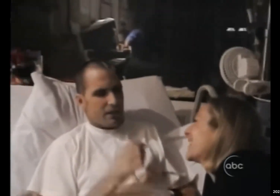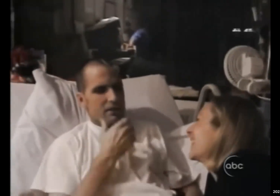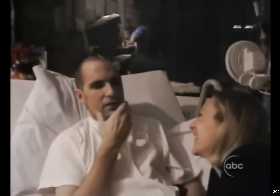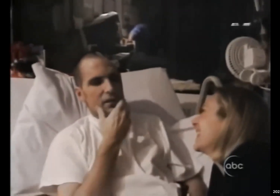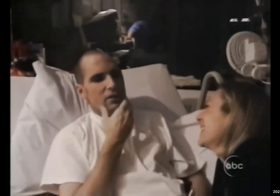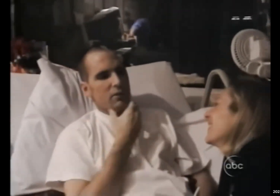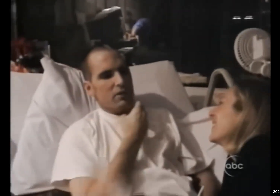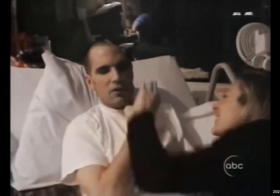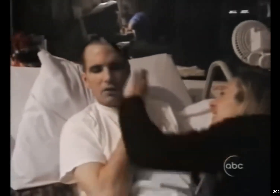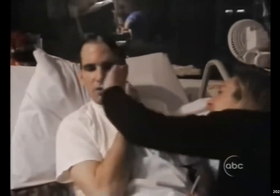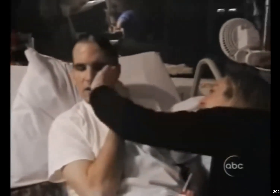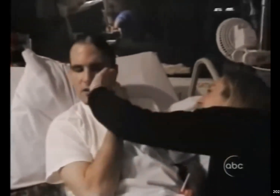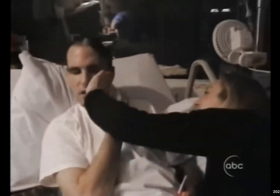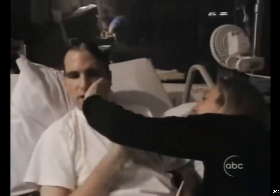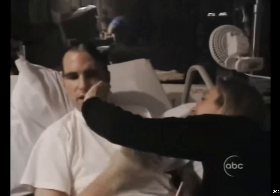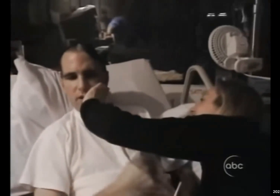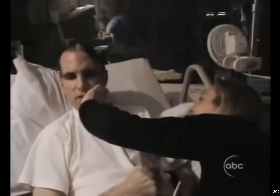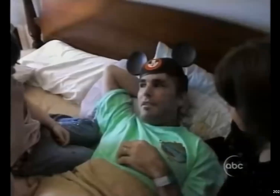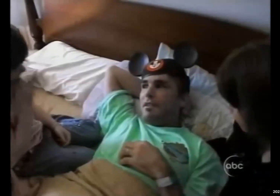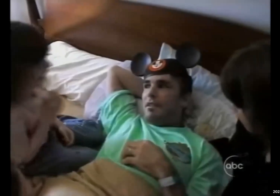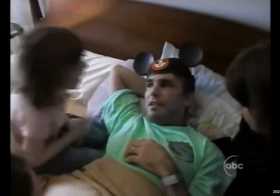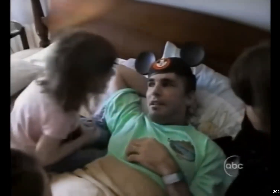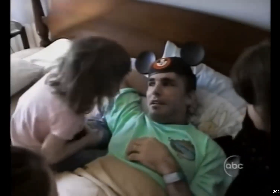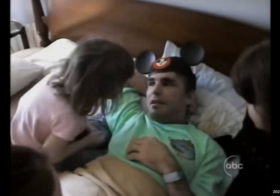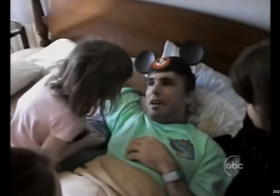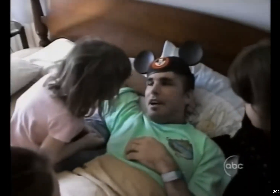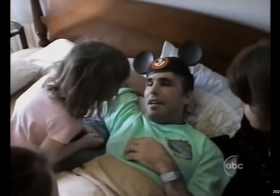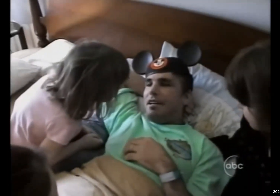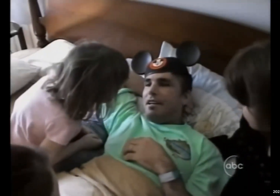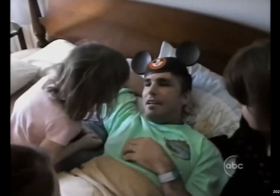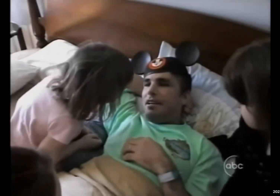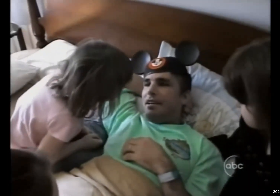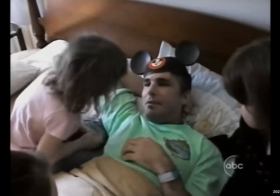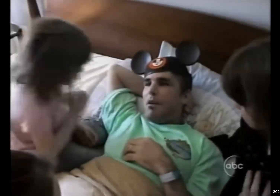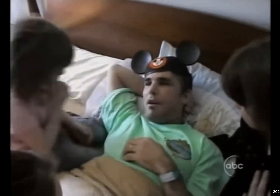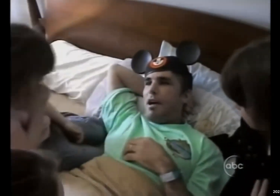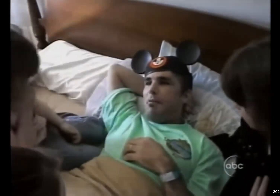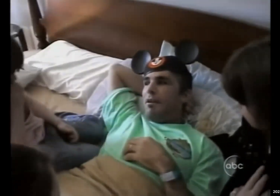And then I thought, "okay, where do I begin?"